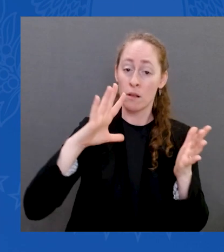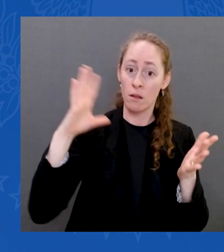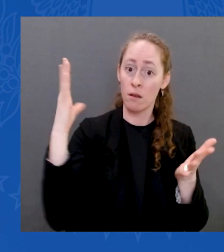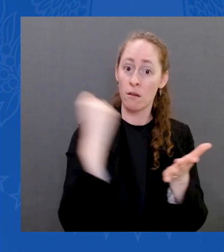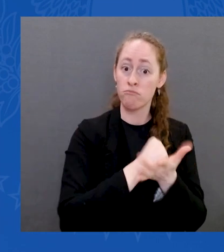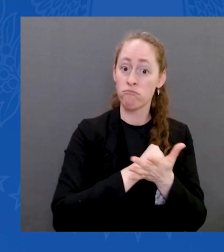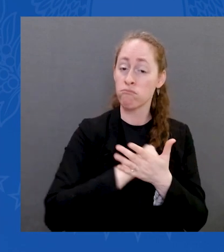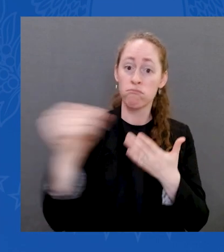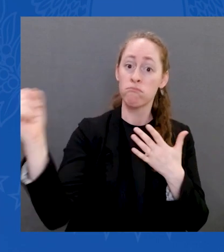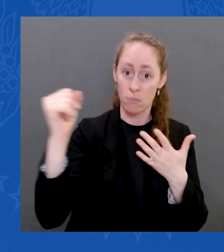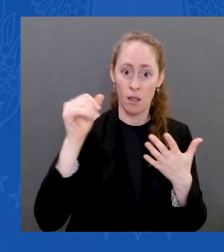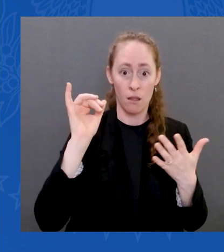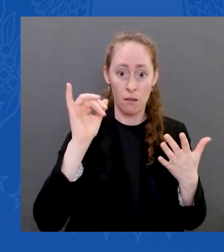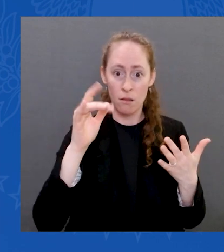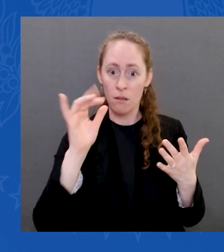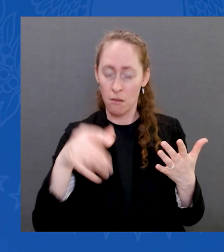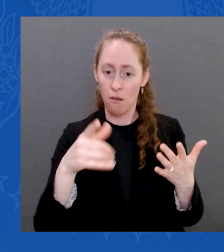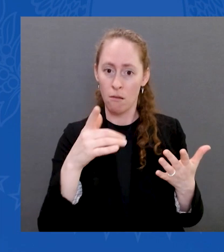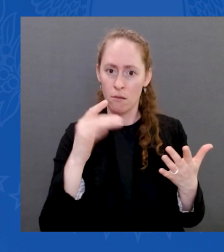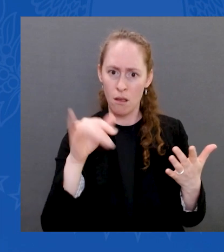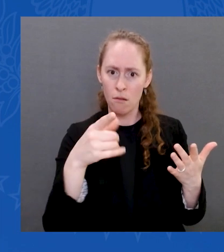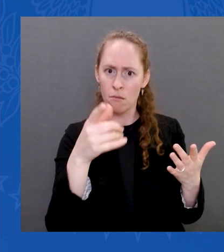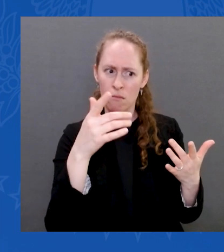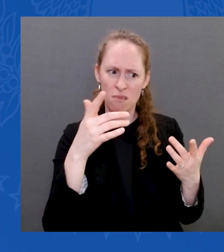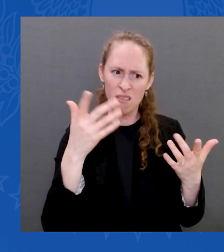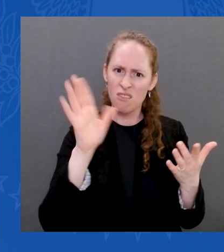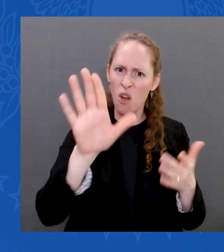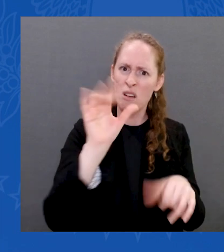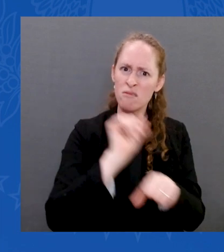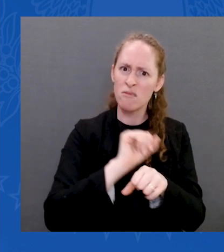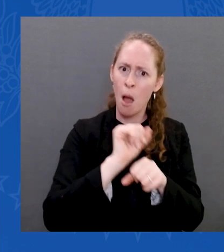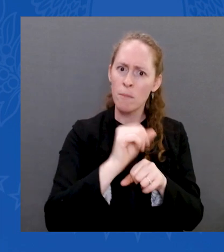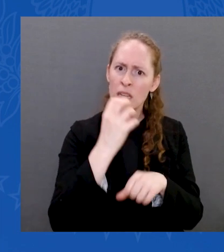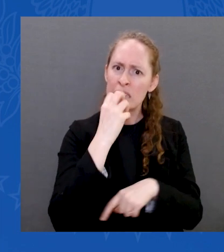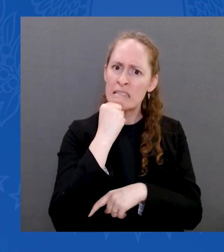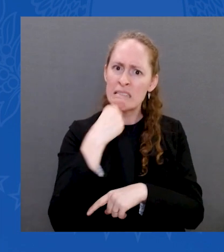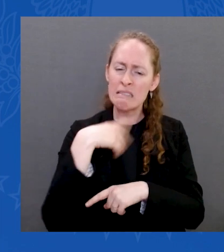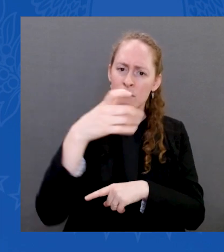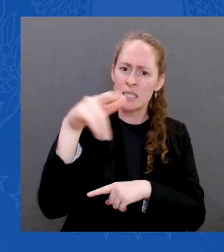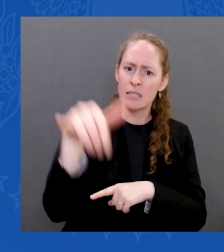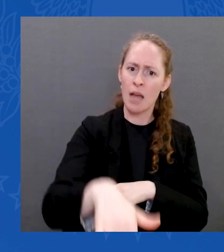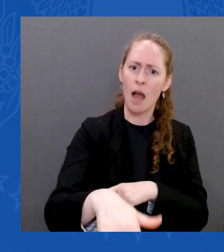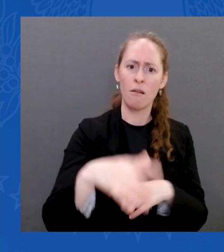One more thing. It's not enough to give teachers praise. We ought to give you a raise.